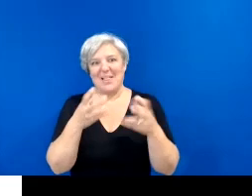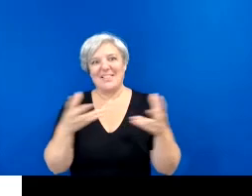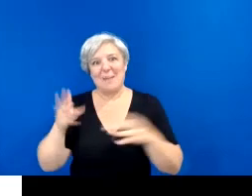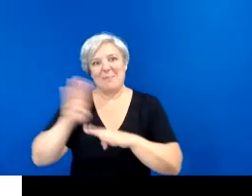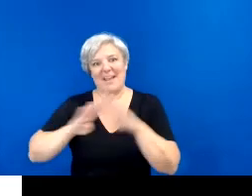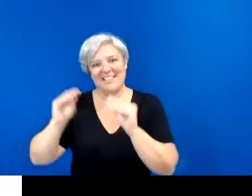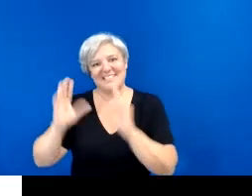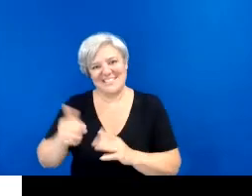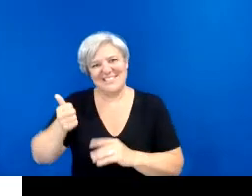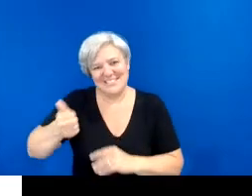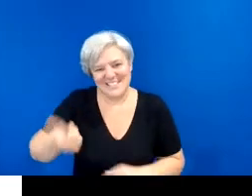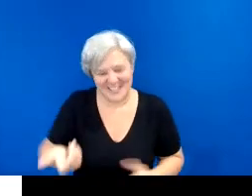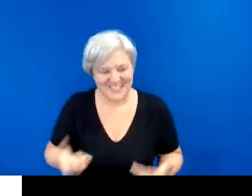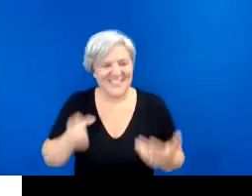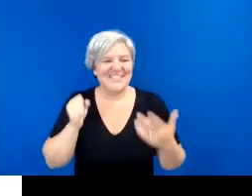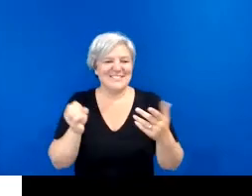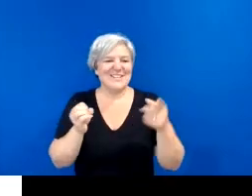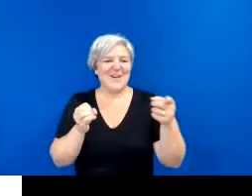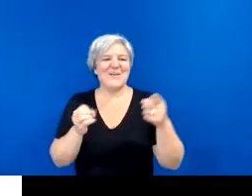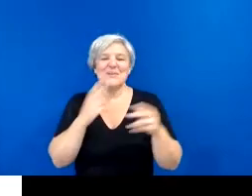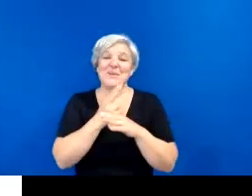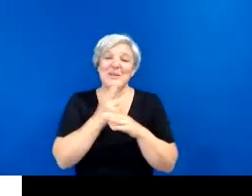But you can include these images of people doing various things